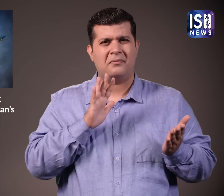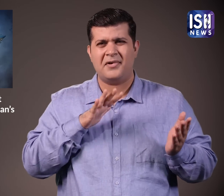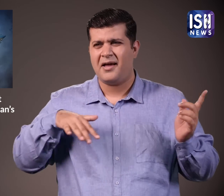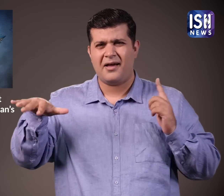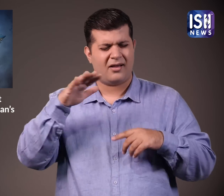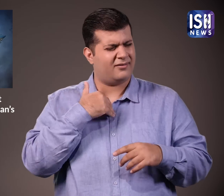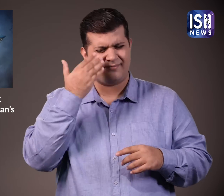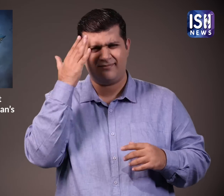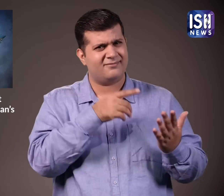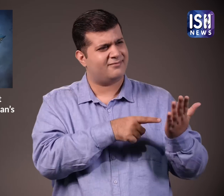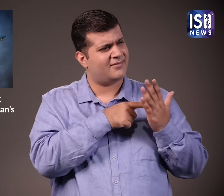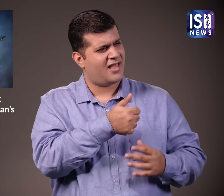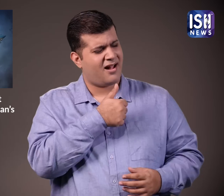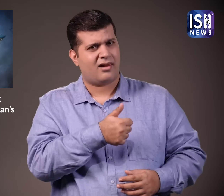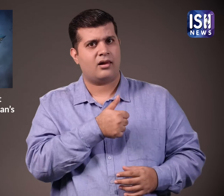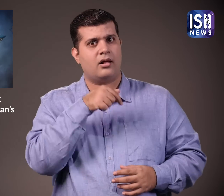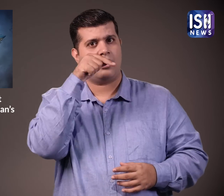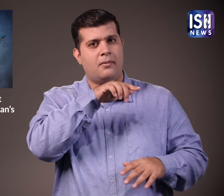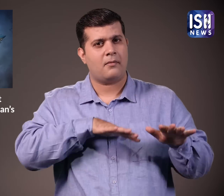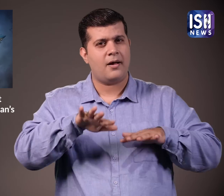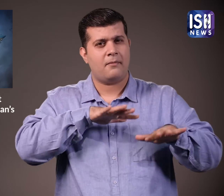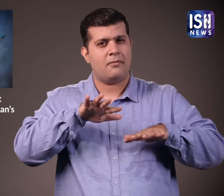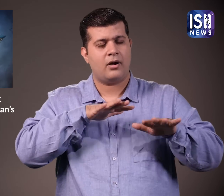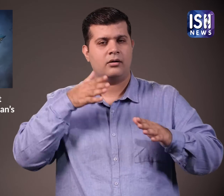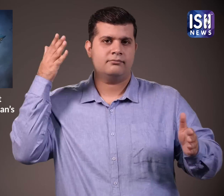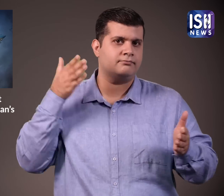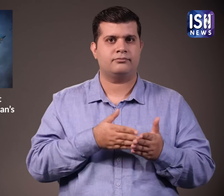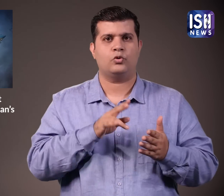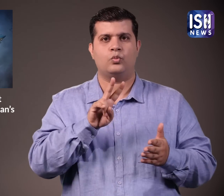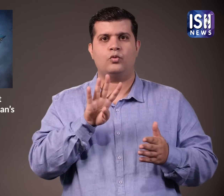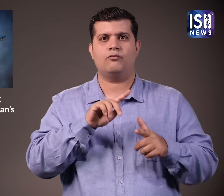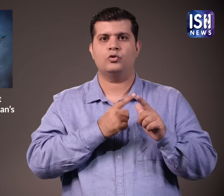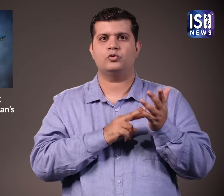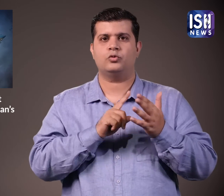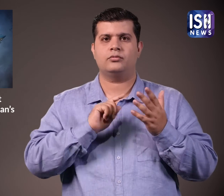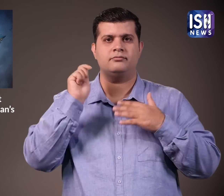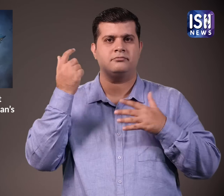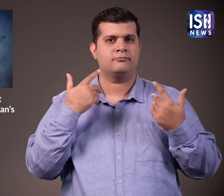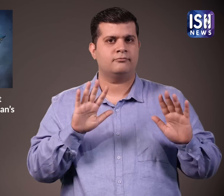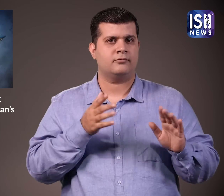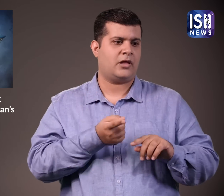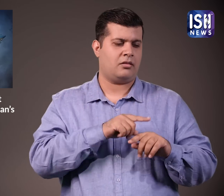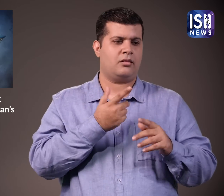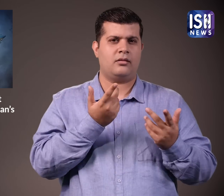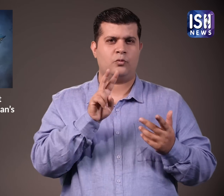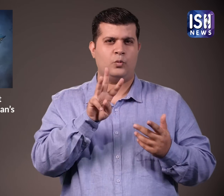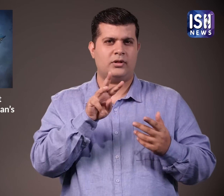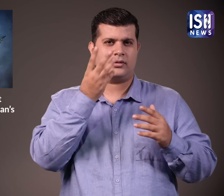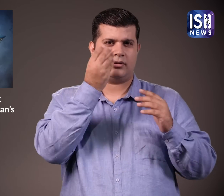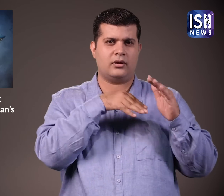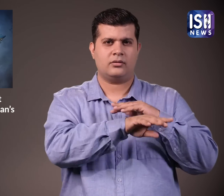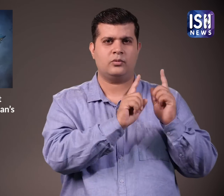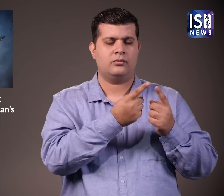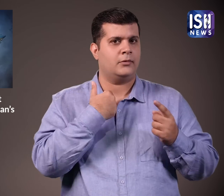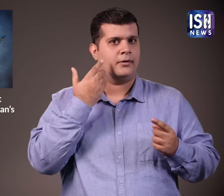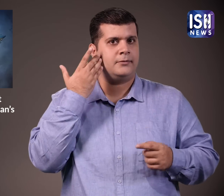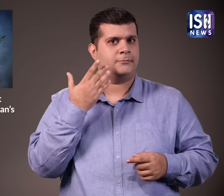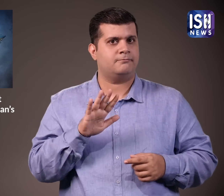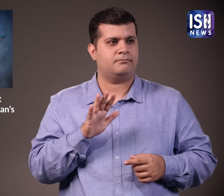He appeared to be happy, however, he was planning to kill himself since a few days and hanged himself on 23rd June 2024 night.